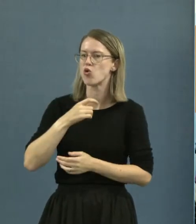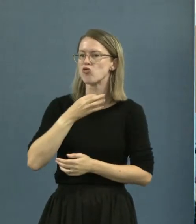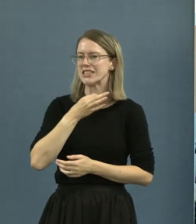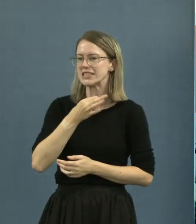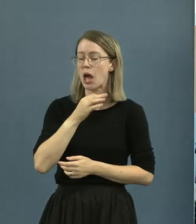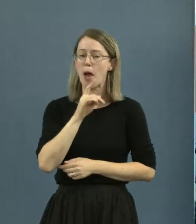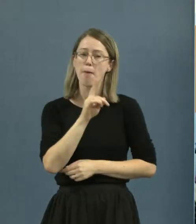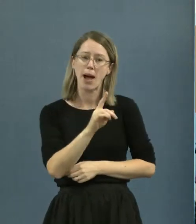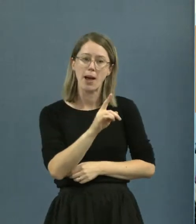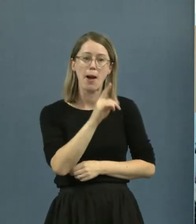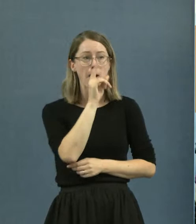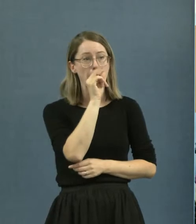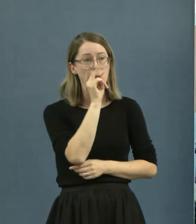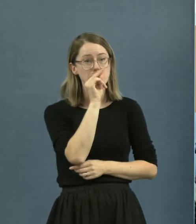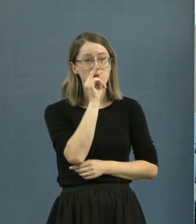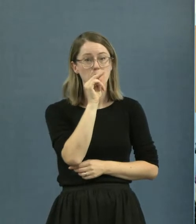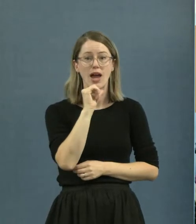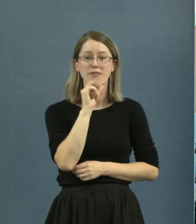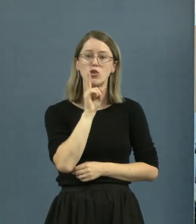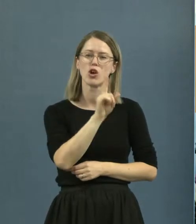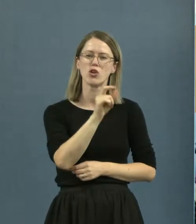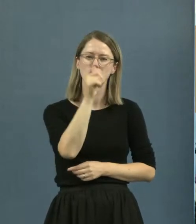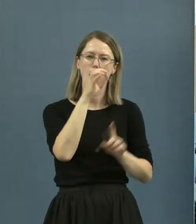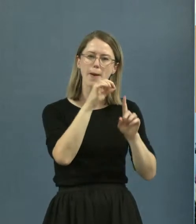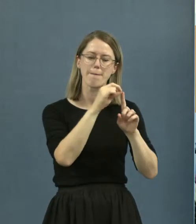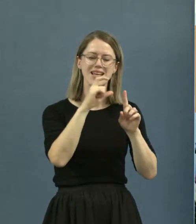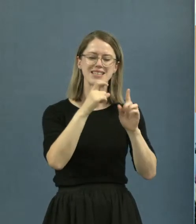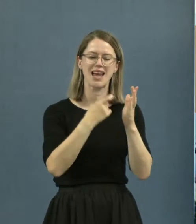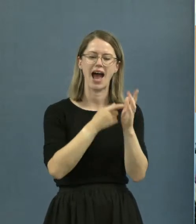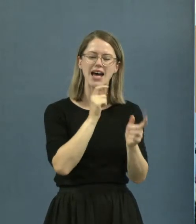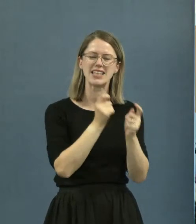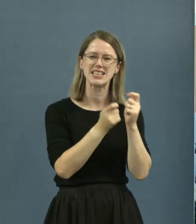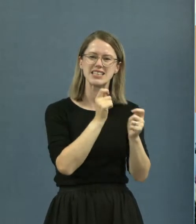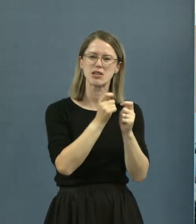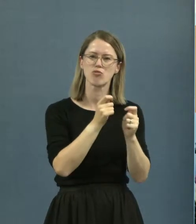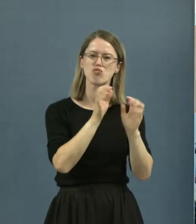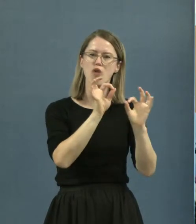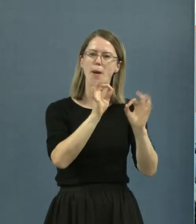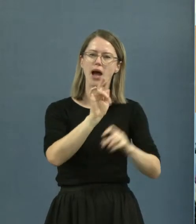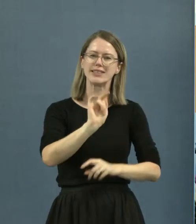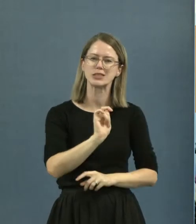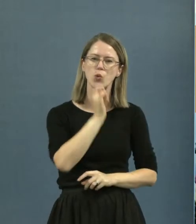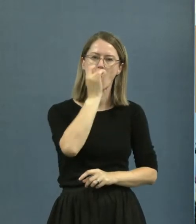very low. Some people, however, though, might have a PCR test in the three months following